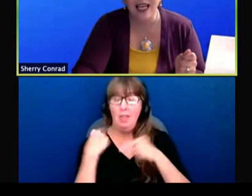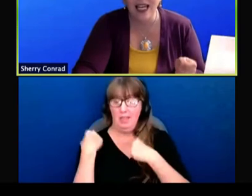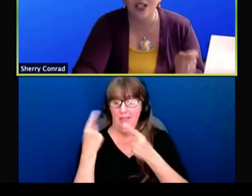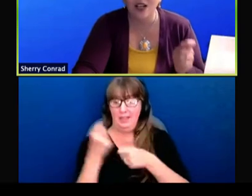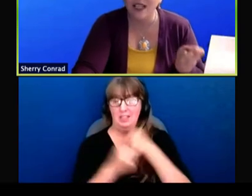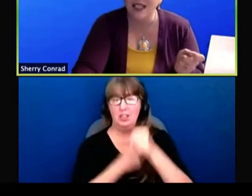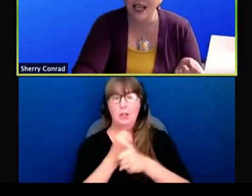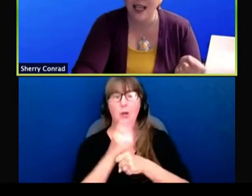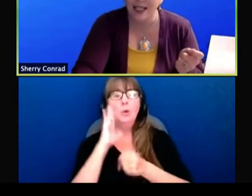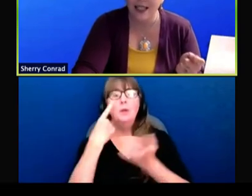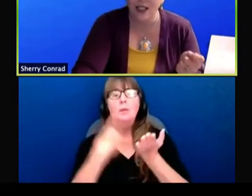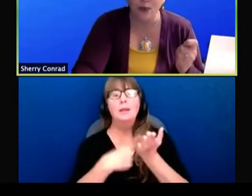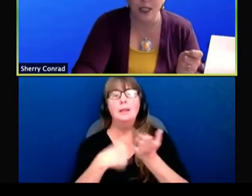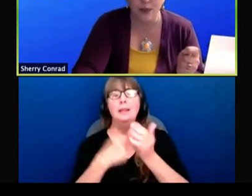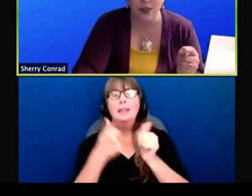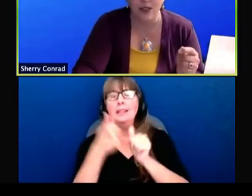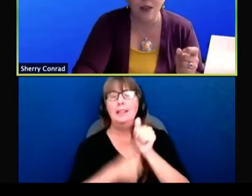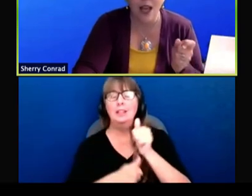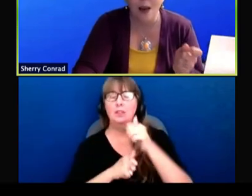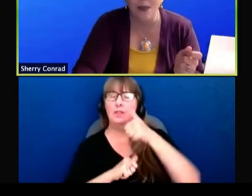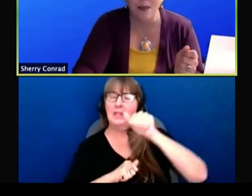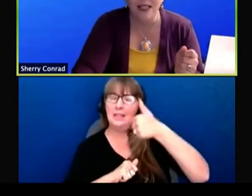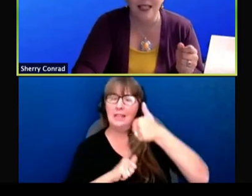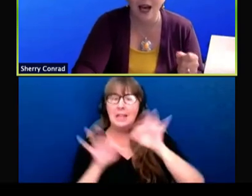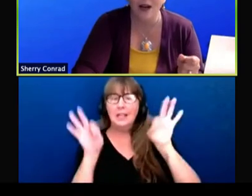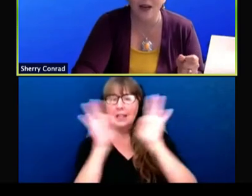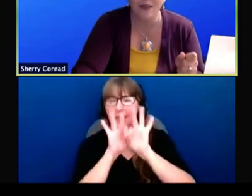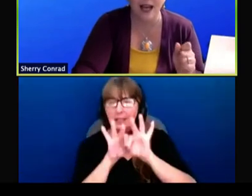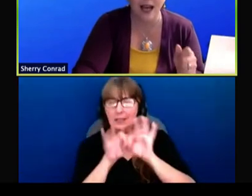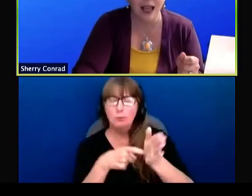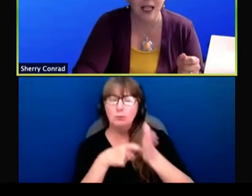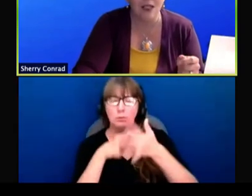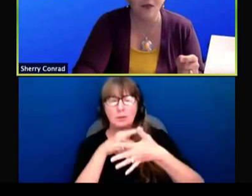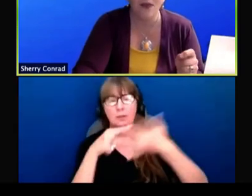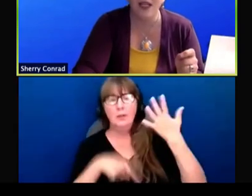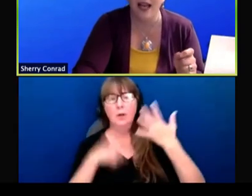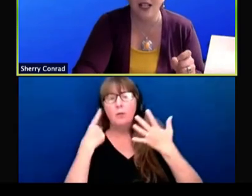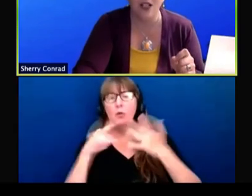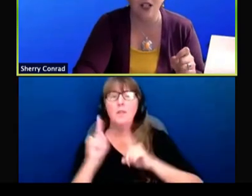each of the 10 essential principles of the Optimizing Outcomes Guidelines from the National